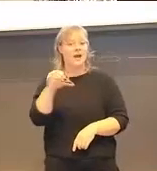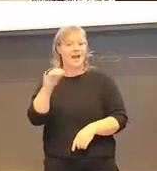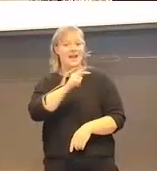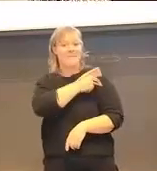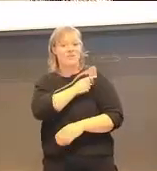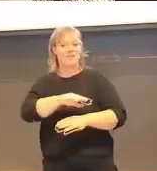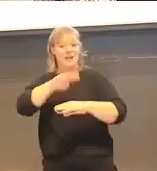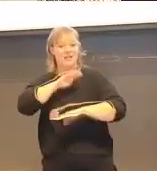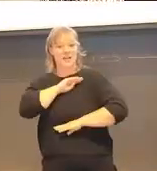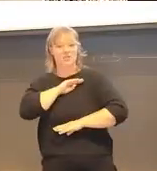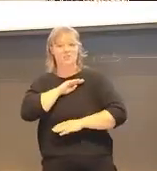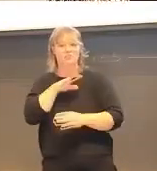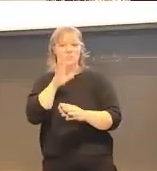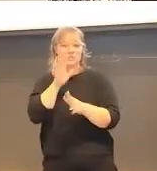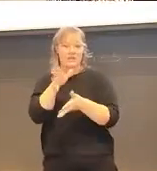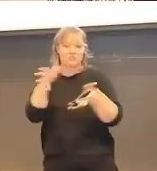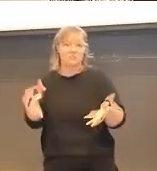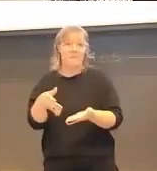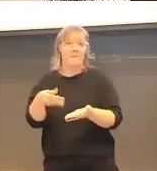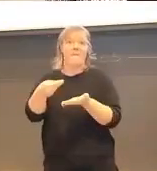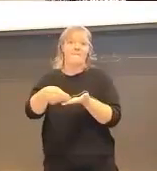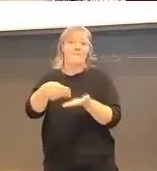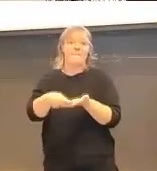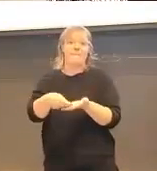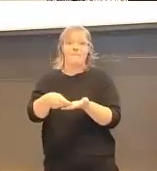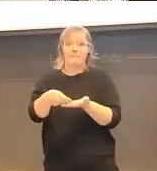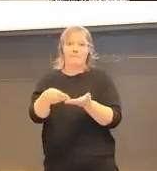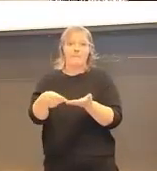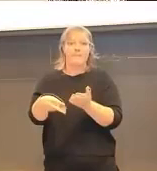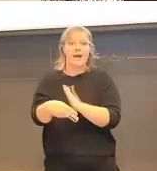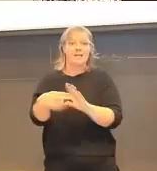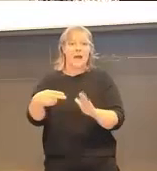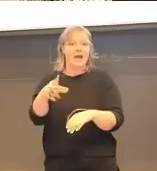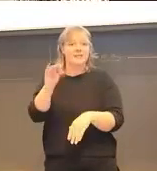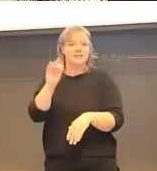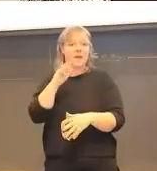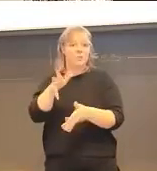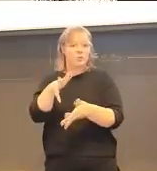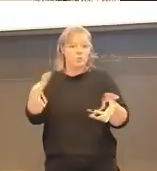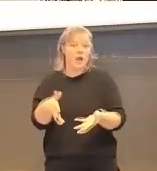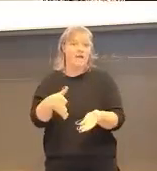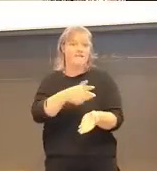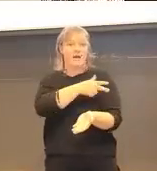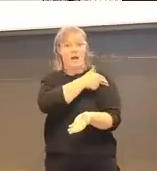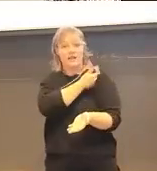satisfaction was about to be monetized um and would drive some of Hospital uh and physician